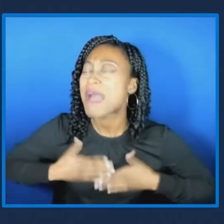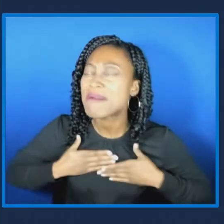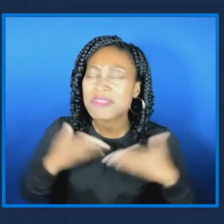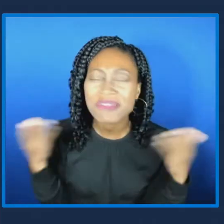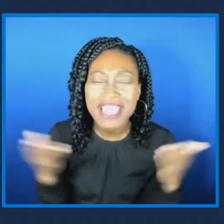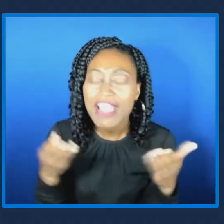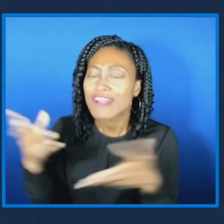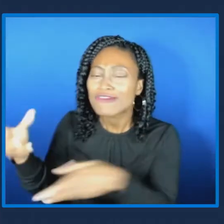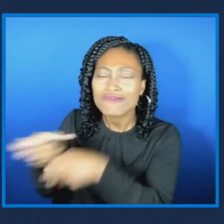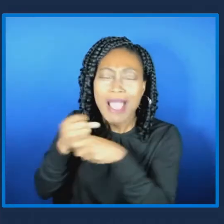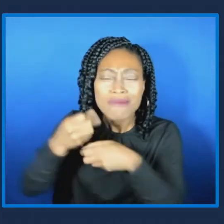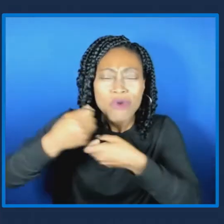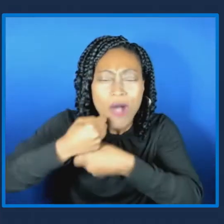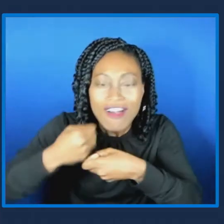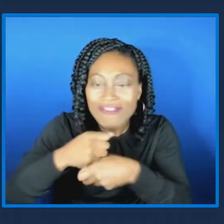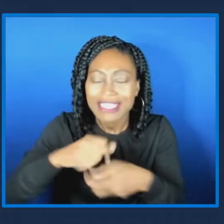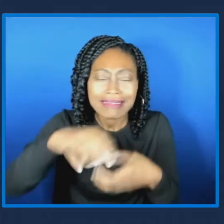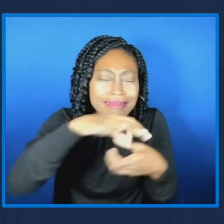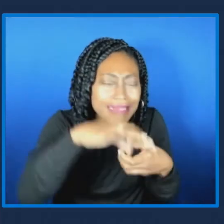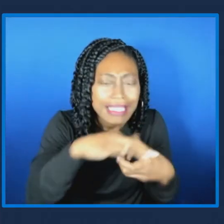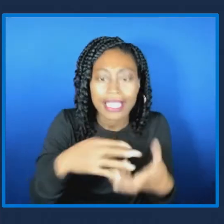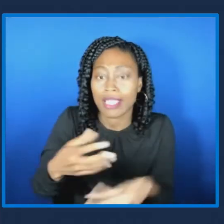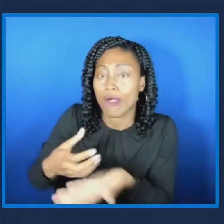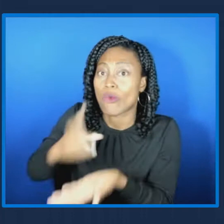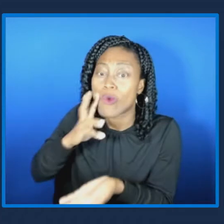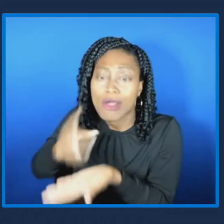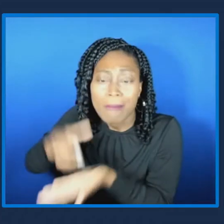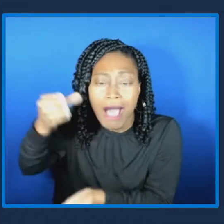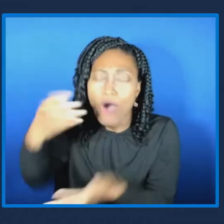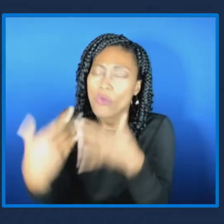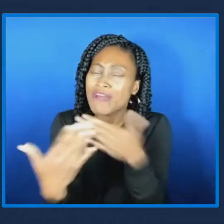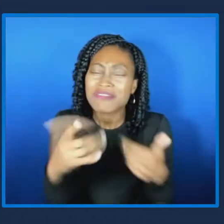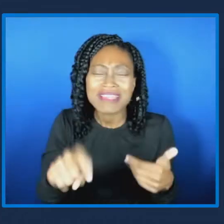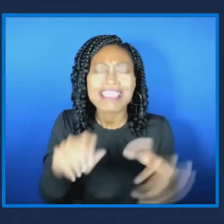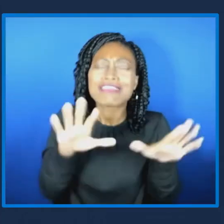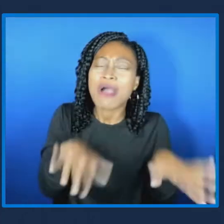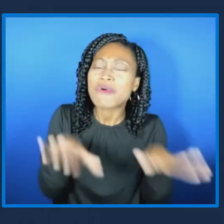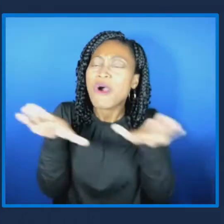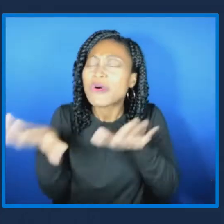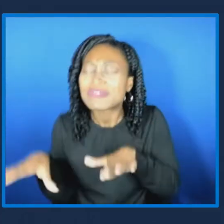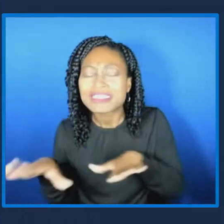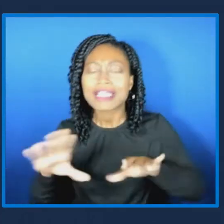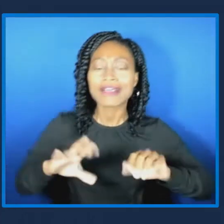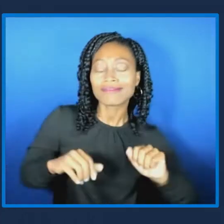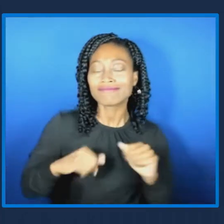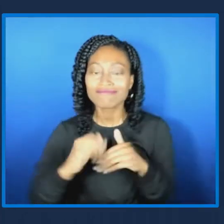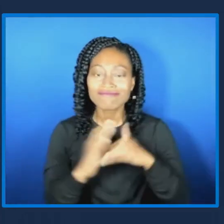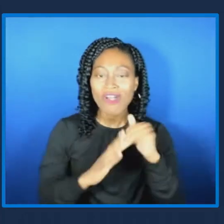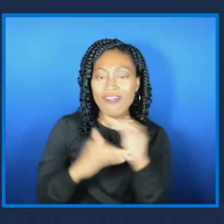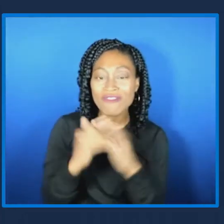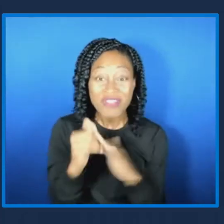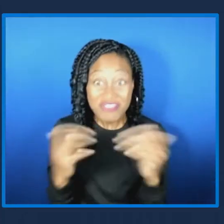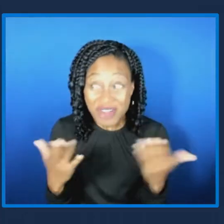grab a water bottle, whatever you need, get cozy, get comfy. We are behind the scenes here at the Ability Summit.